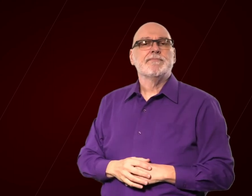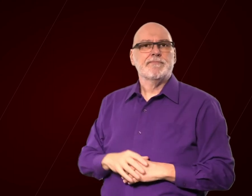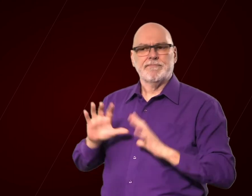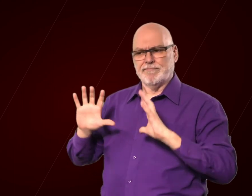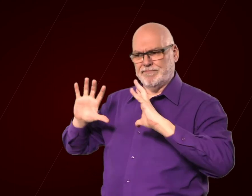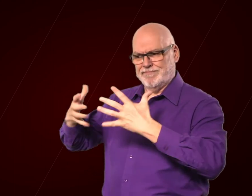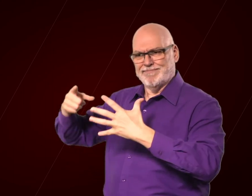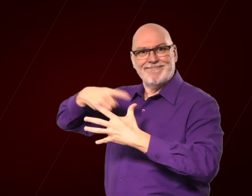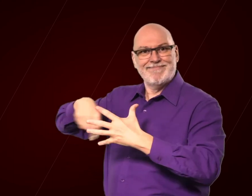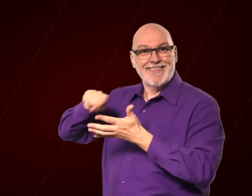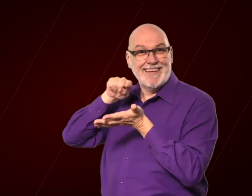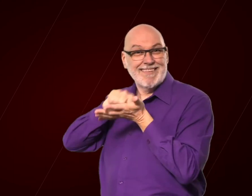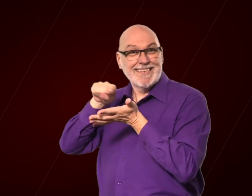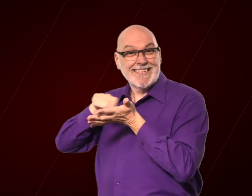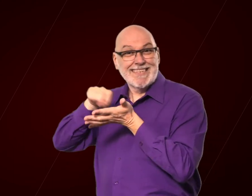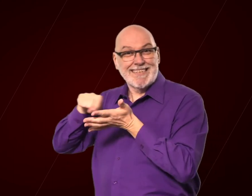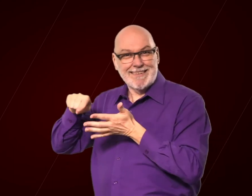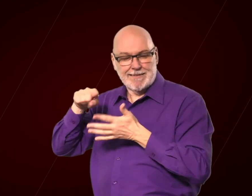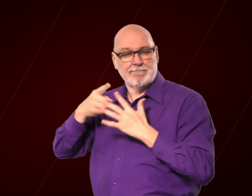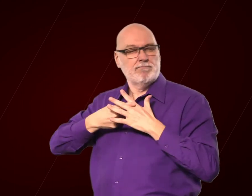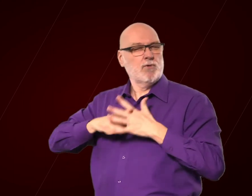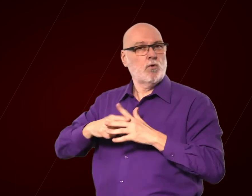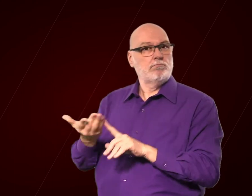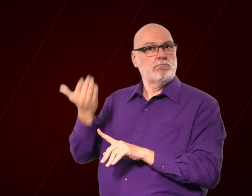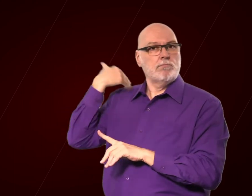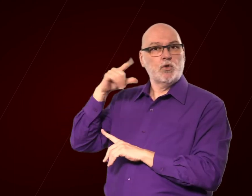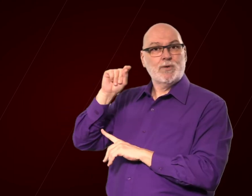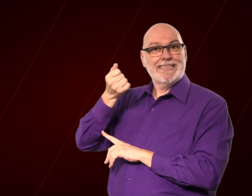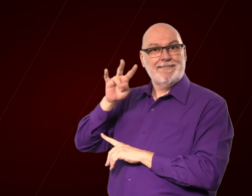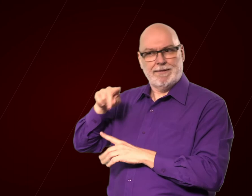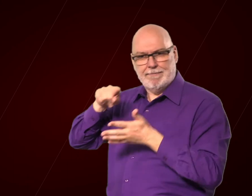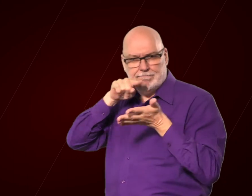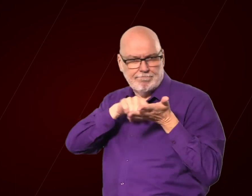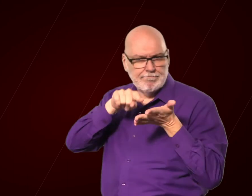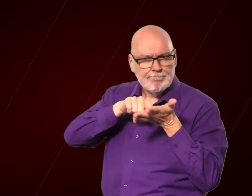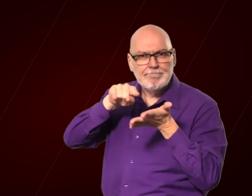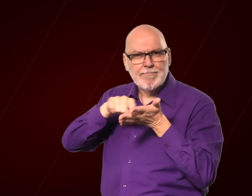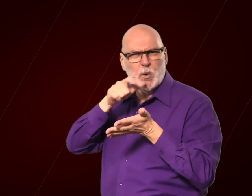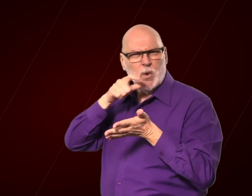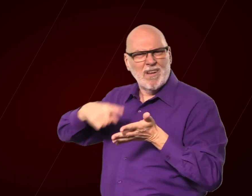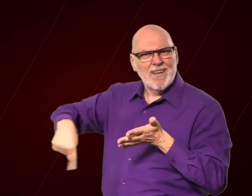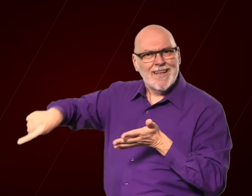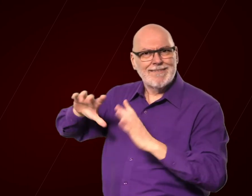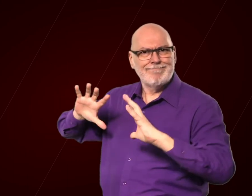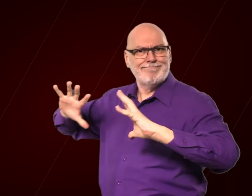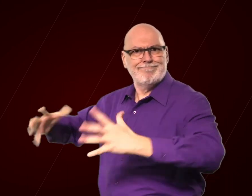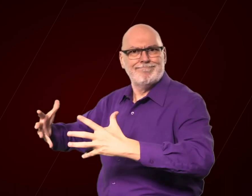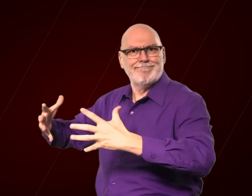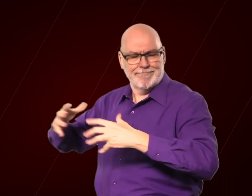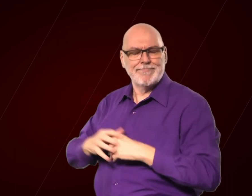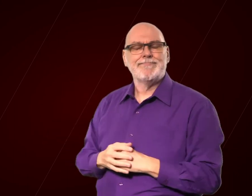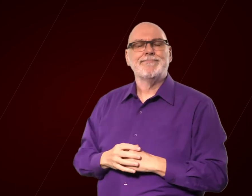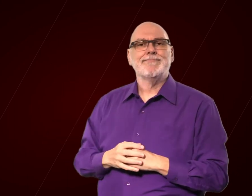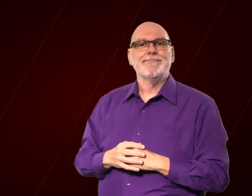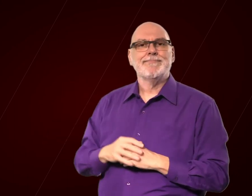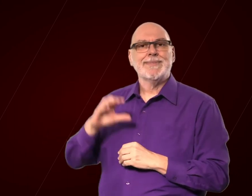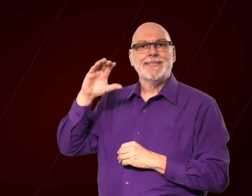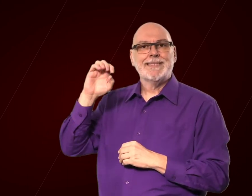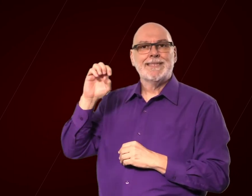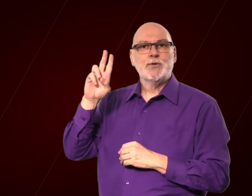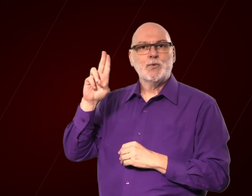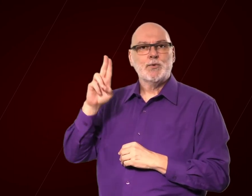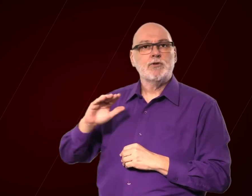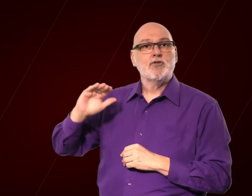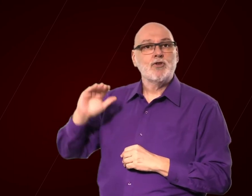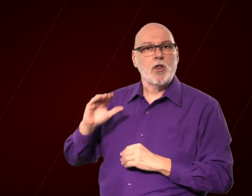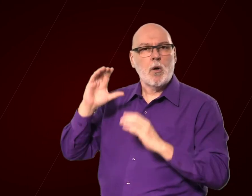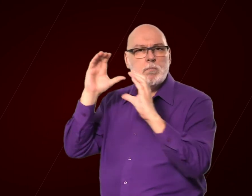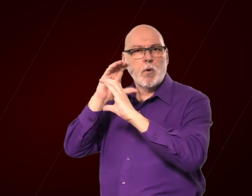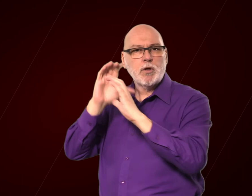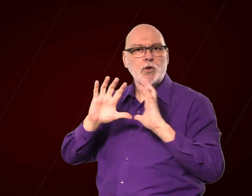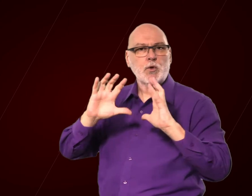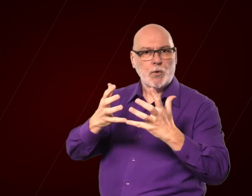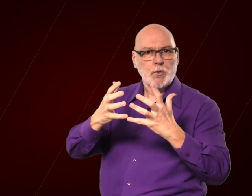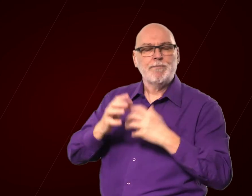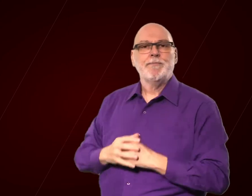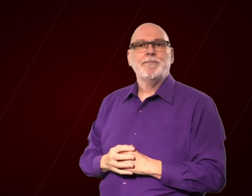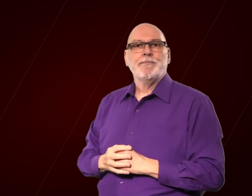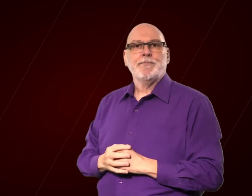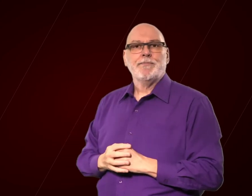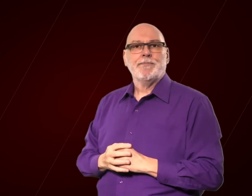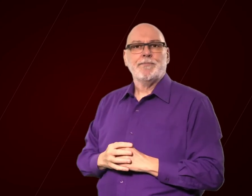This investigation first began in 2017 by the Child Exploitation Unit,